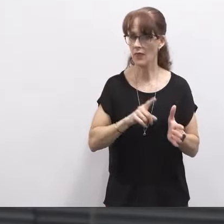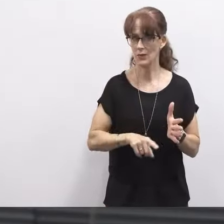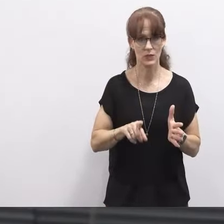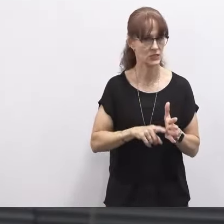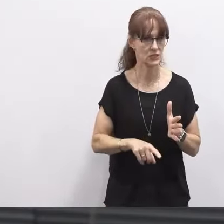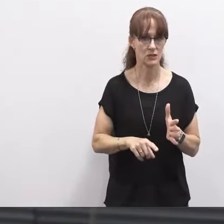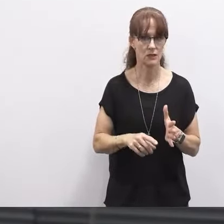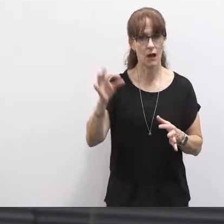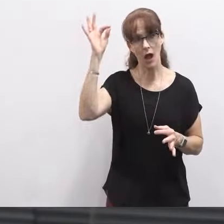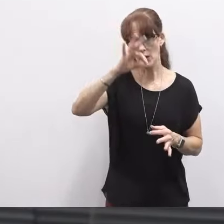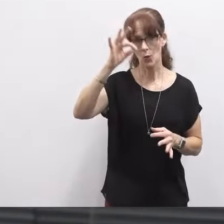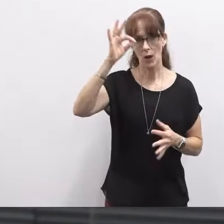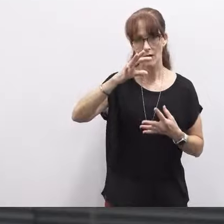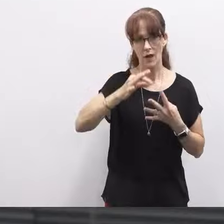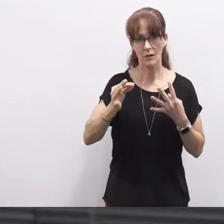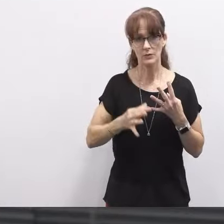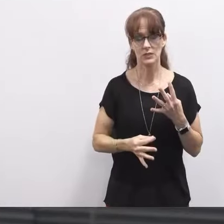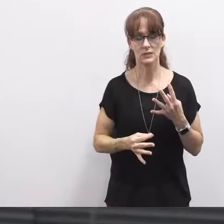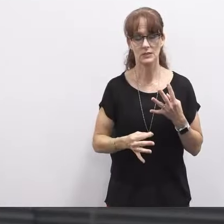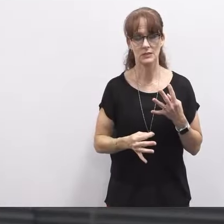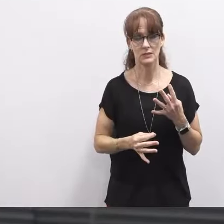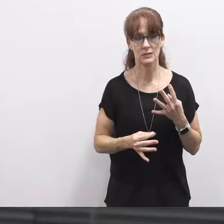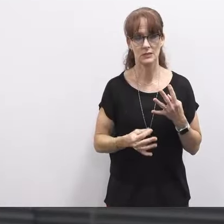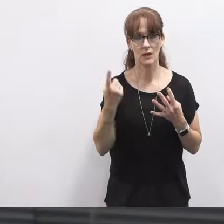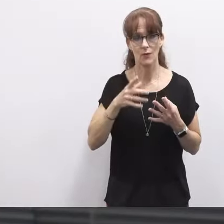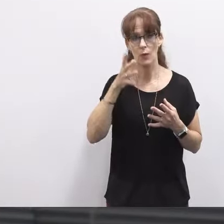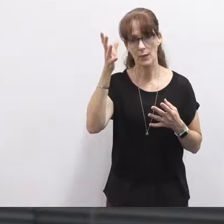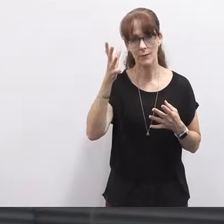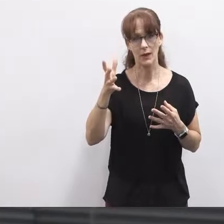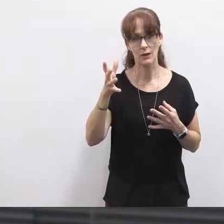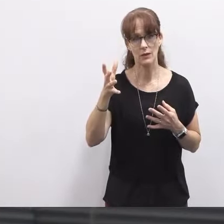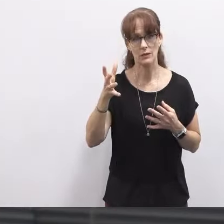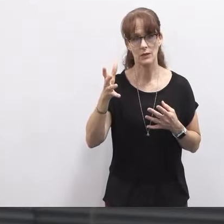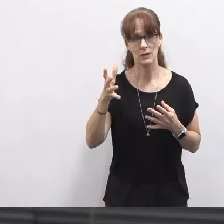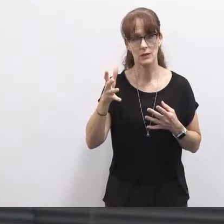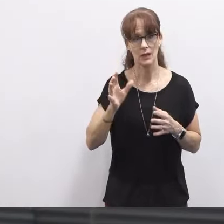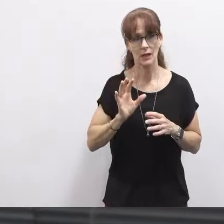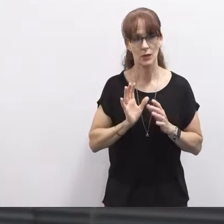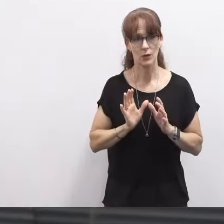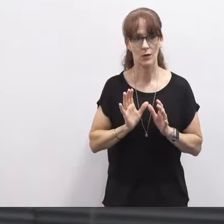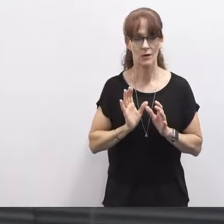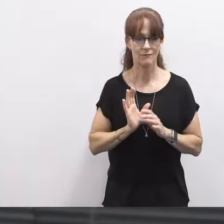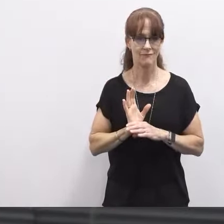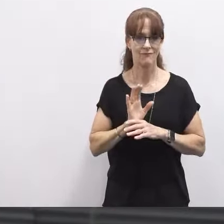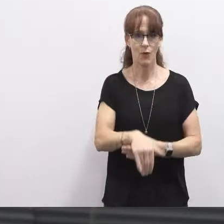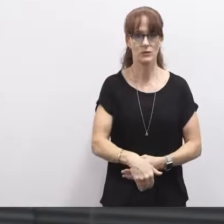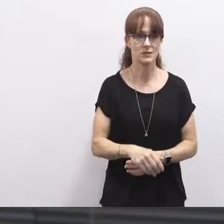that are unaware of their options. And for the parents that you are cornering with no options for schooling.